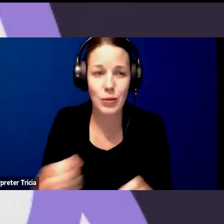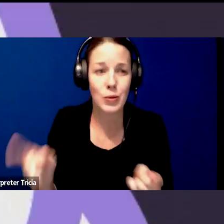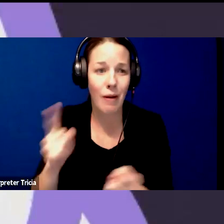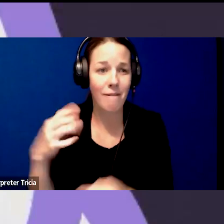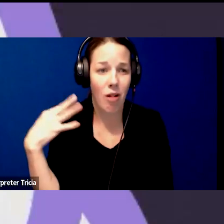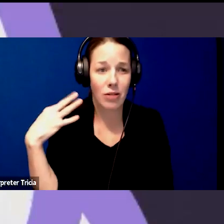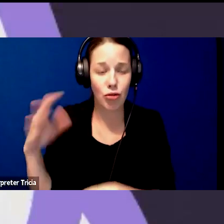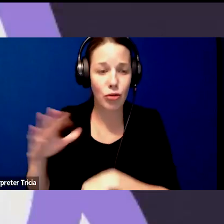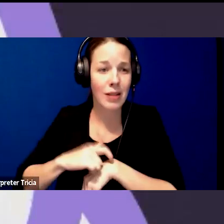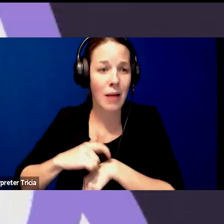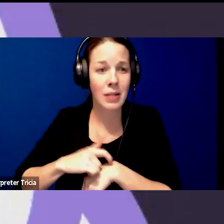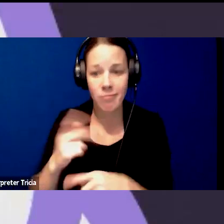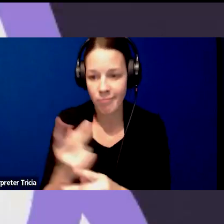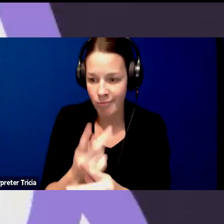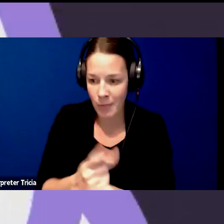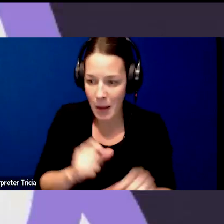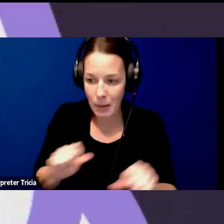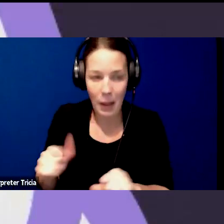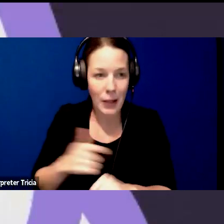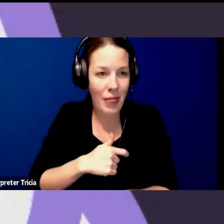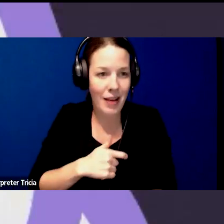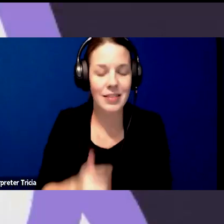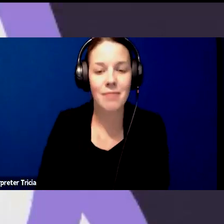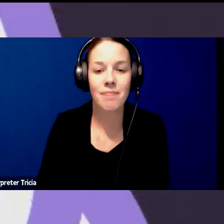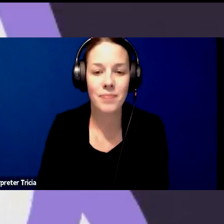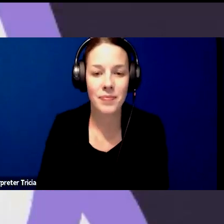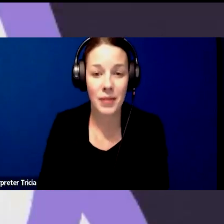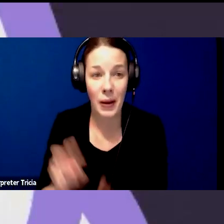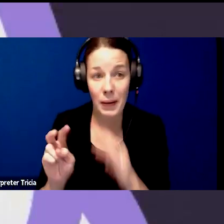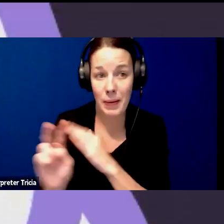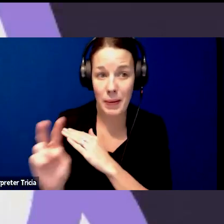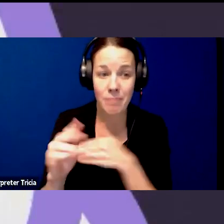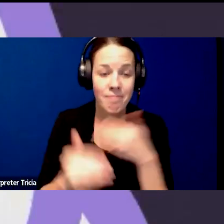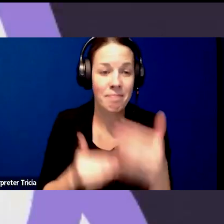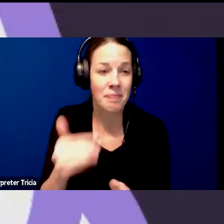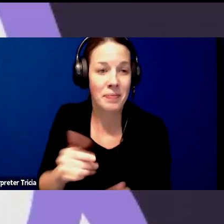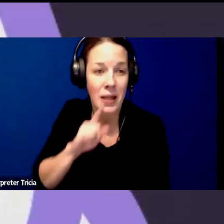their time to explore the possibilities with us, but look forward to progressing our commitment to virtual